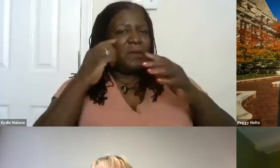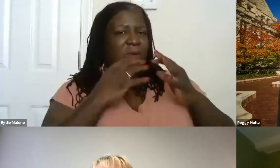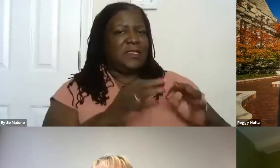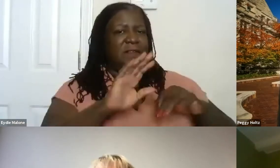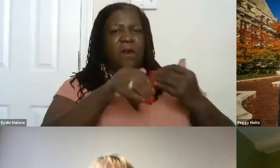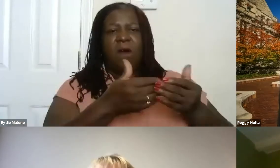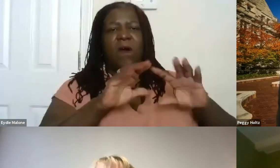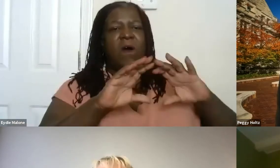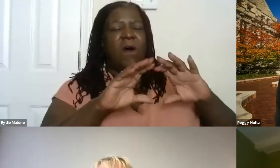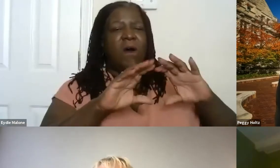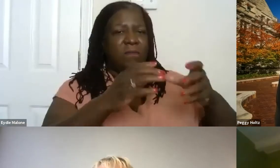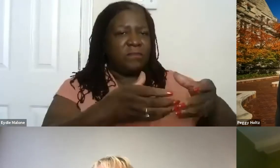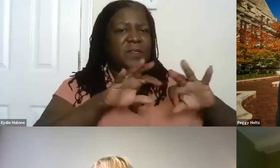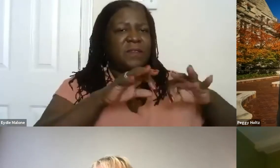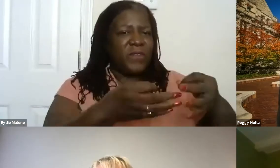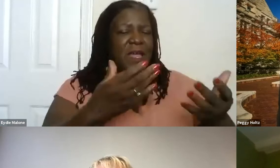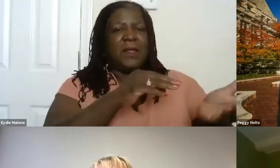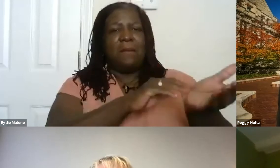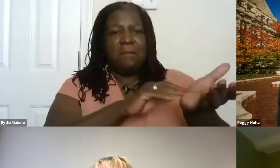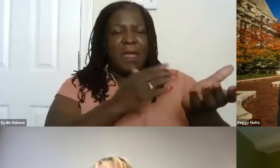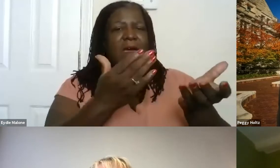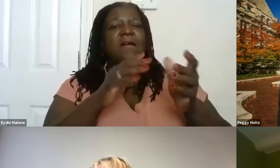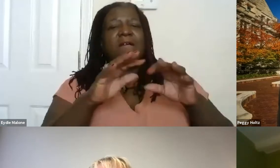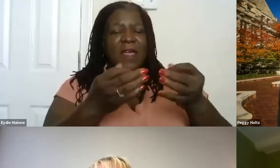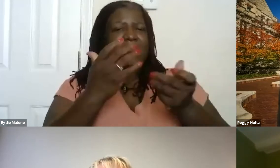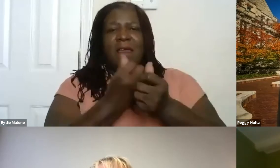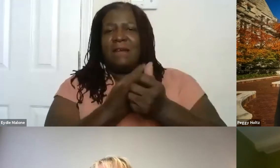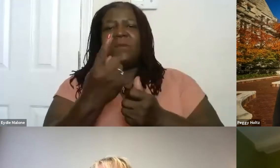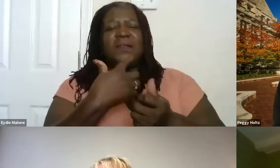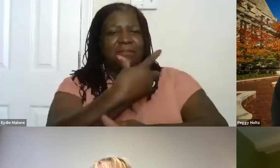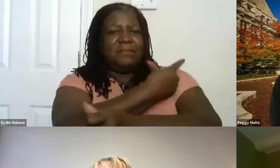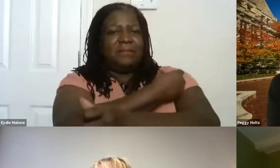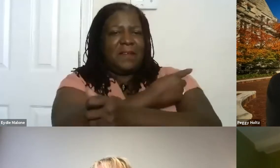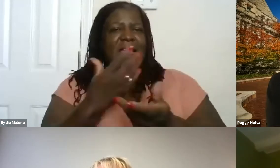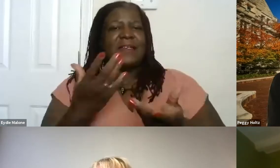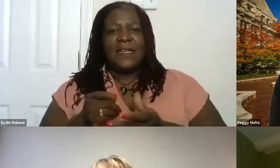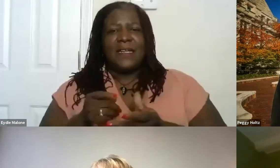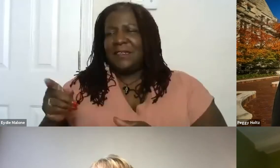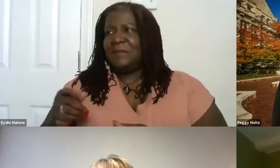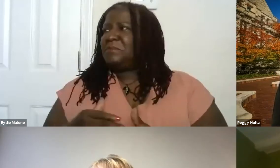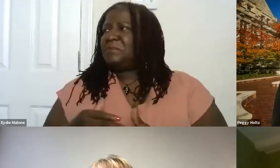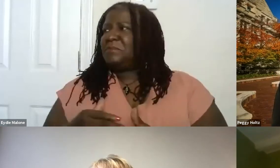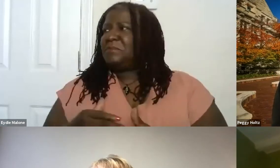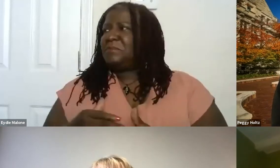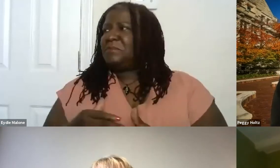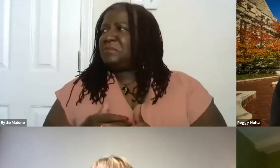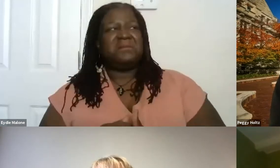medical and family, to get the vaccination. PEGGY HOLTZ: Thank you. I wanted to ask you,